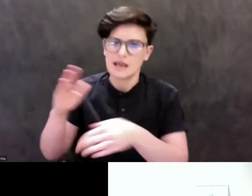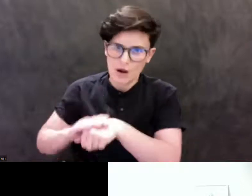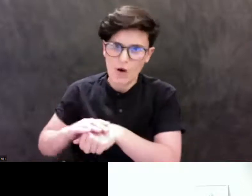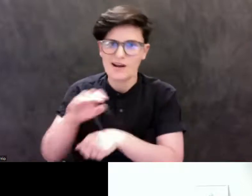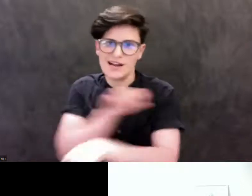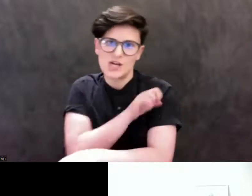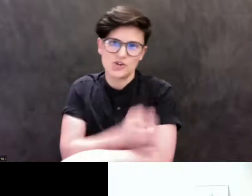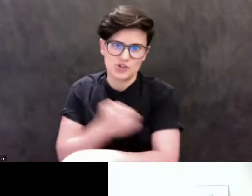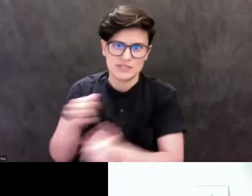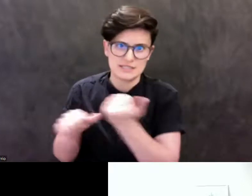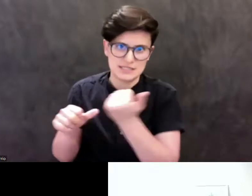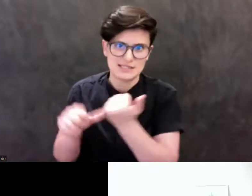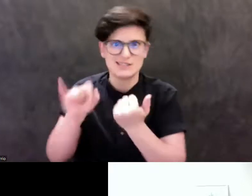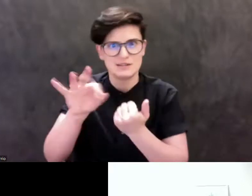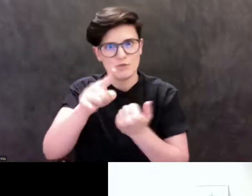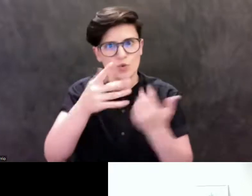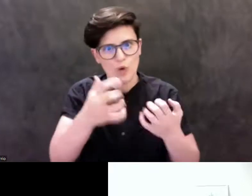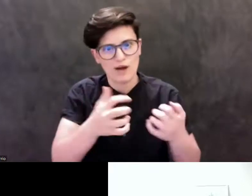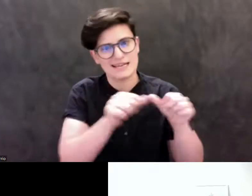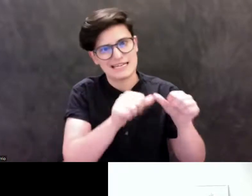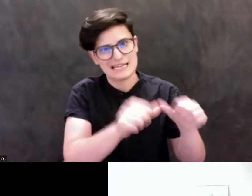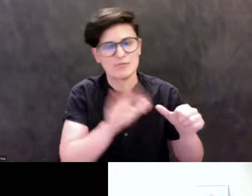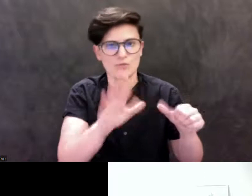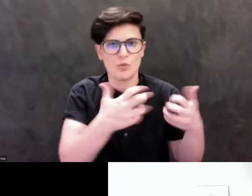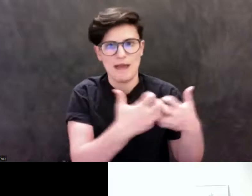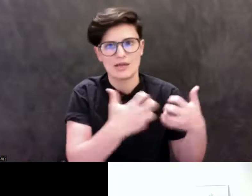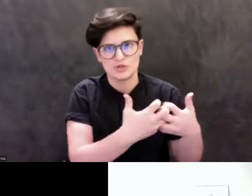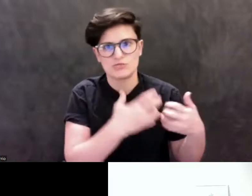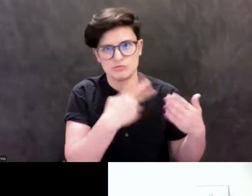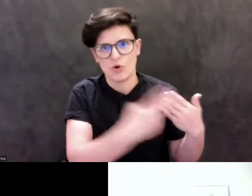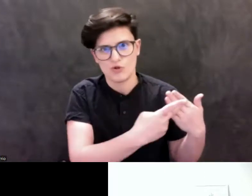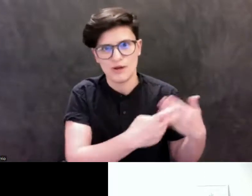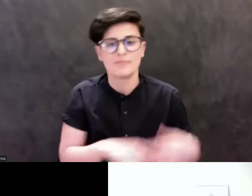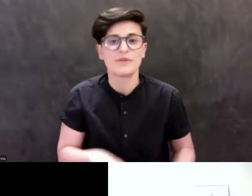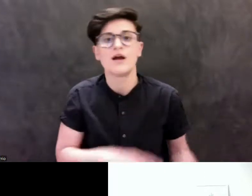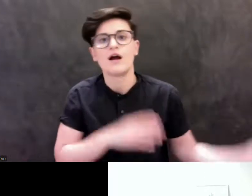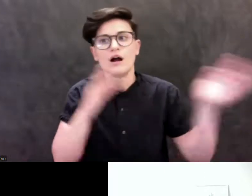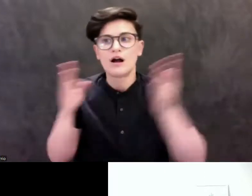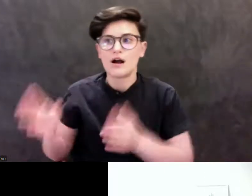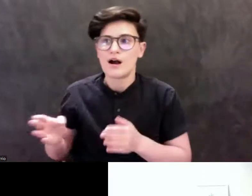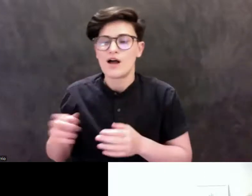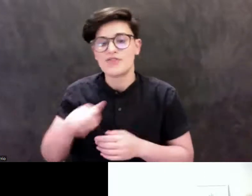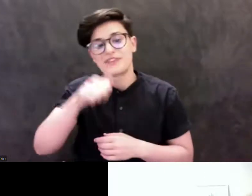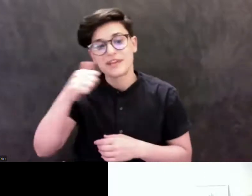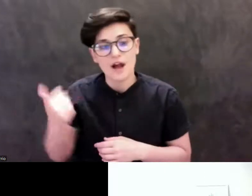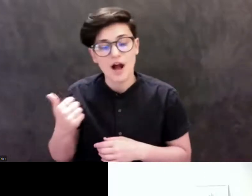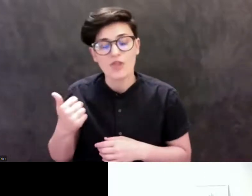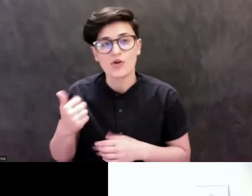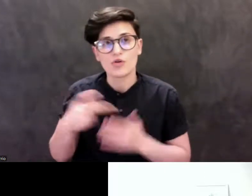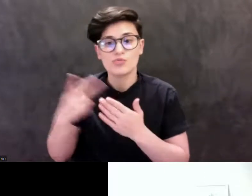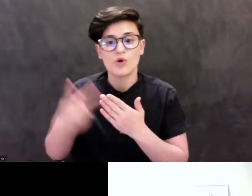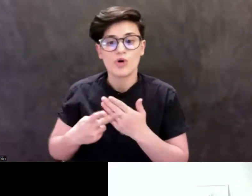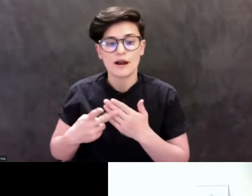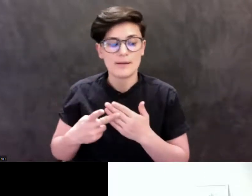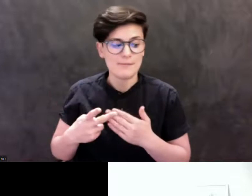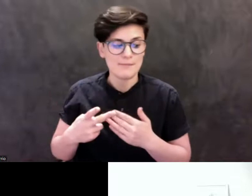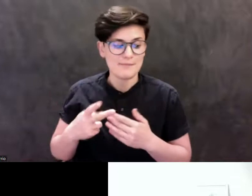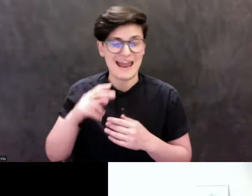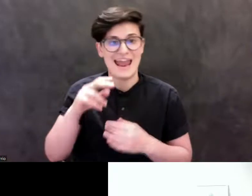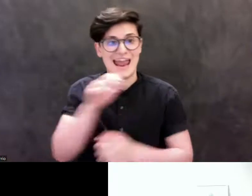The other great program is the energy assistance program.